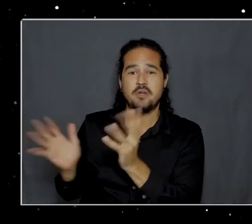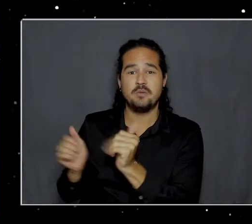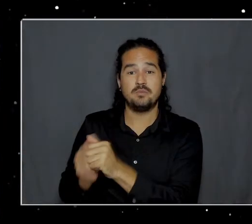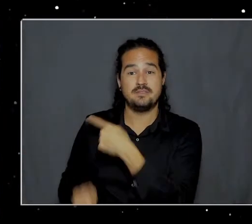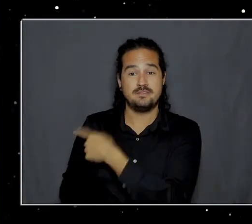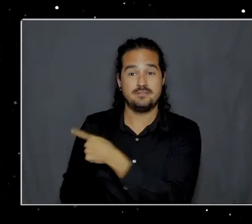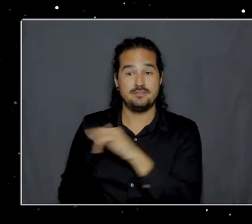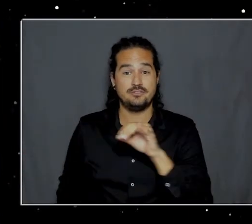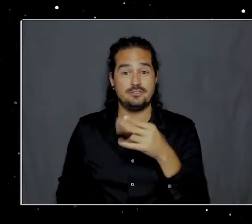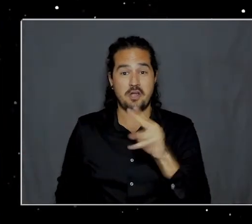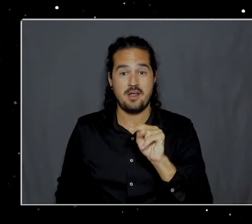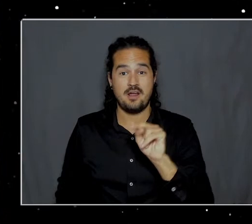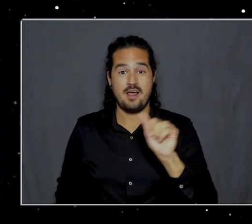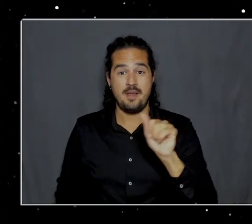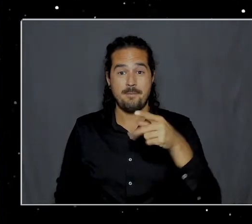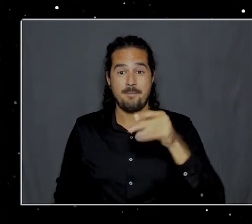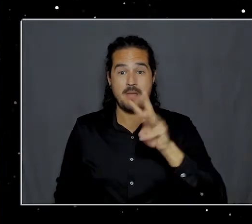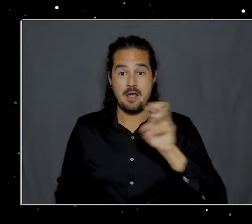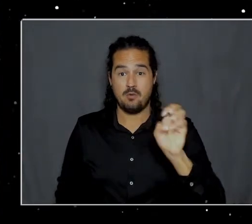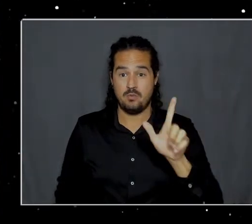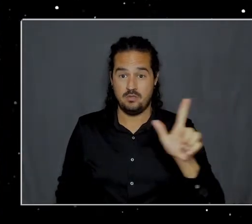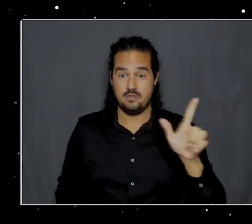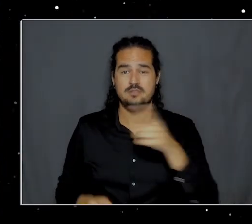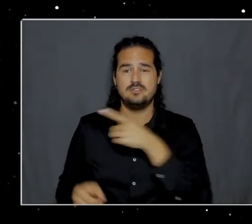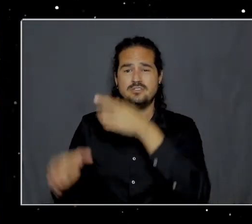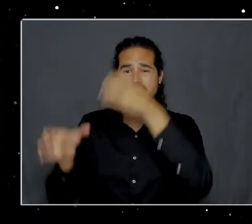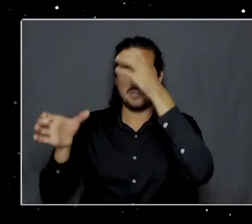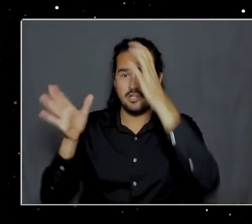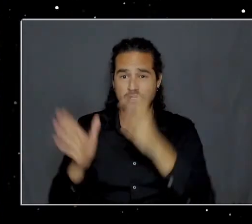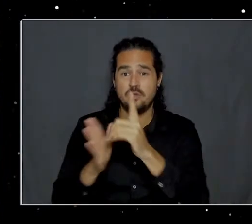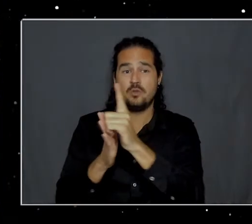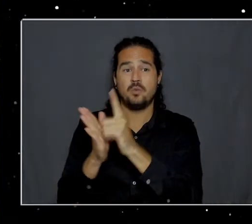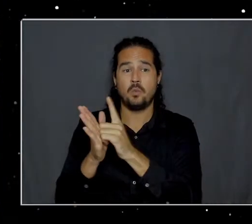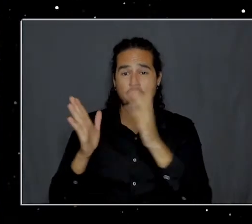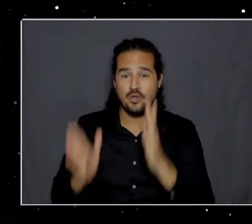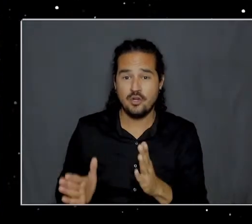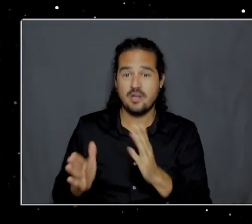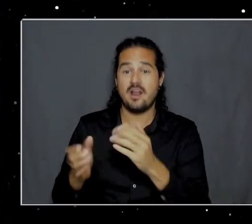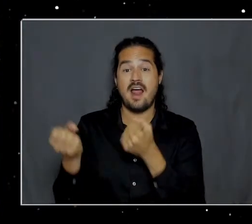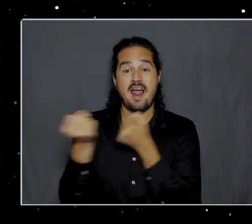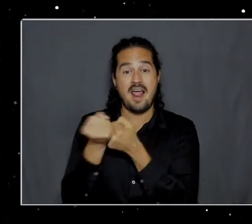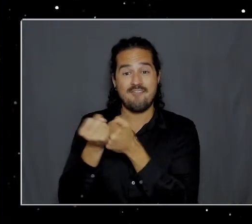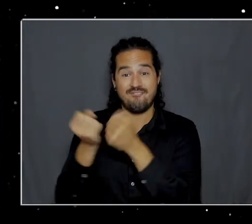CONVERSATION WITH JOHN POWELL, A